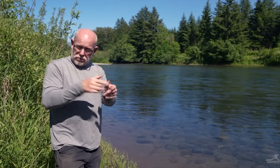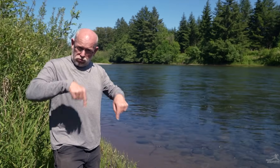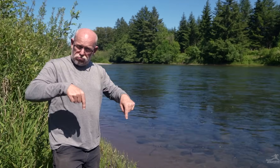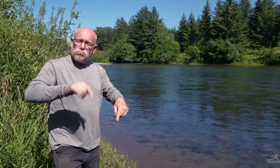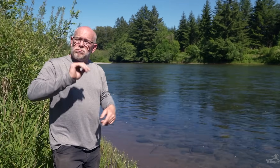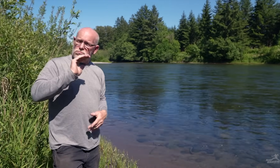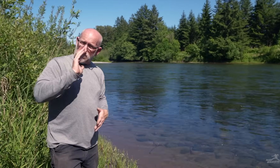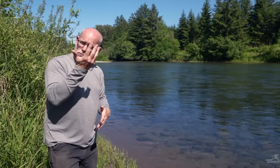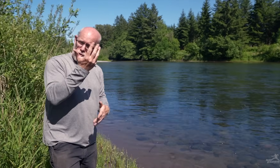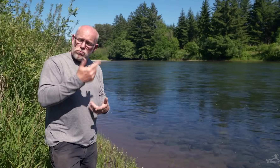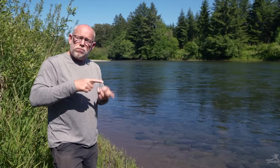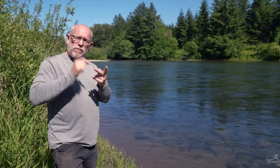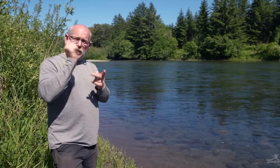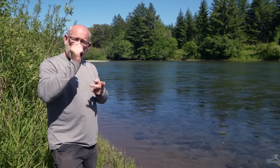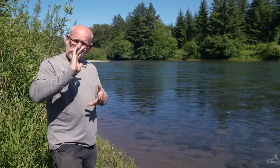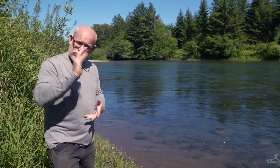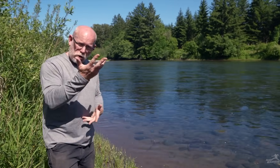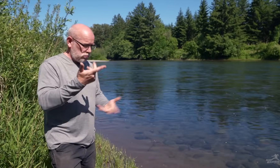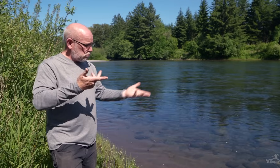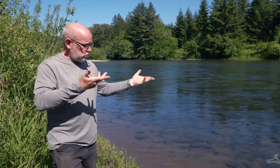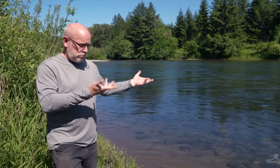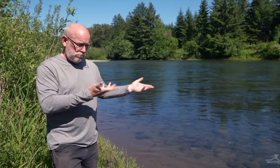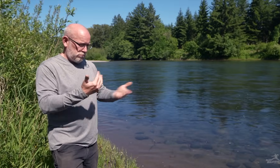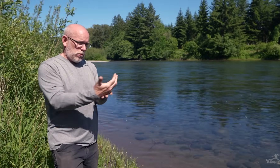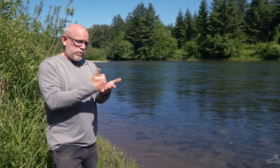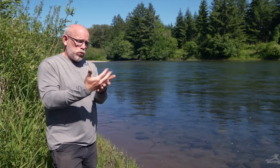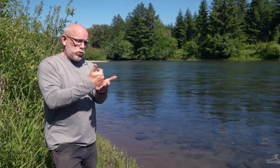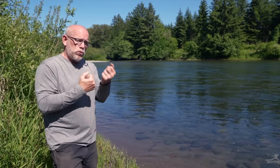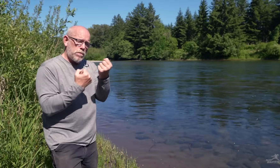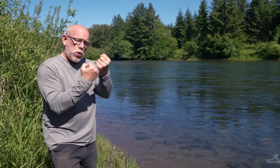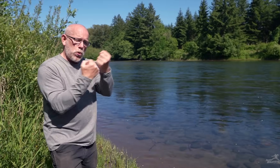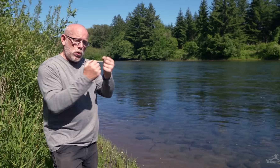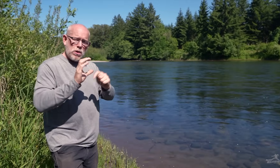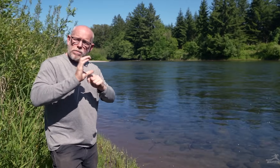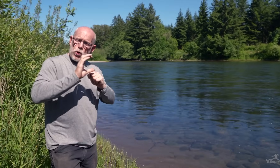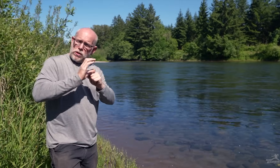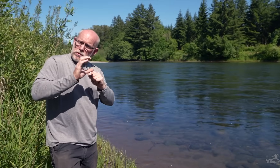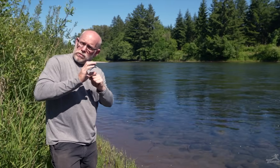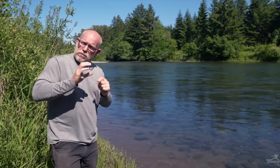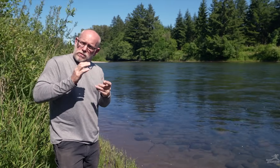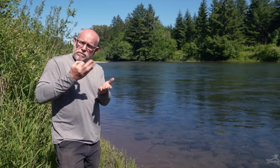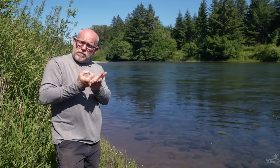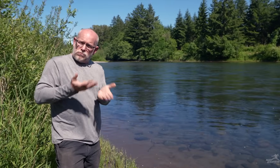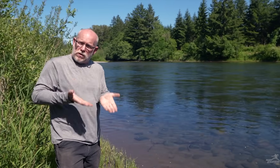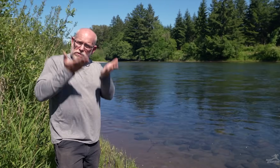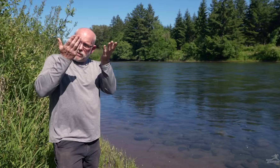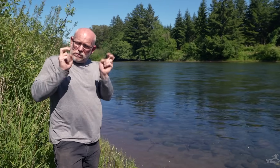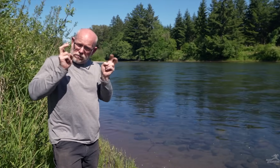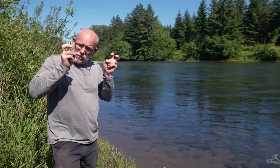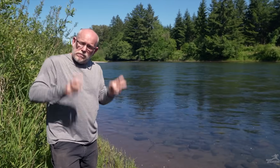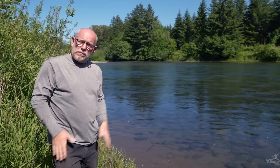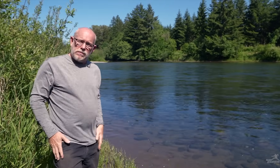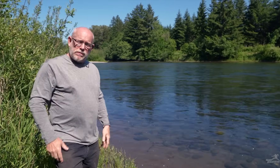There’s a $5 fee for using a boat here too. Those revenues help support Camp Taloali — like a fundraiser.